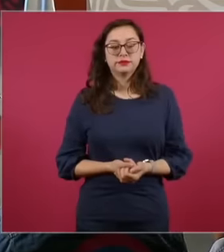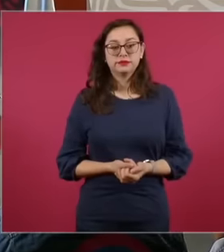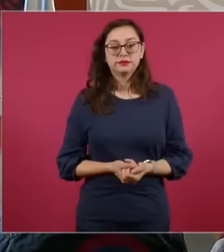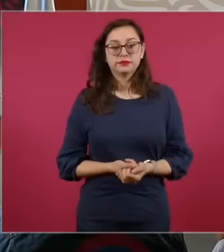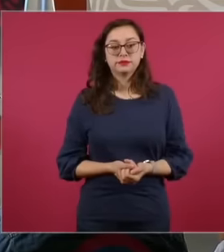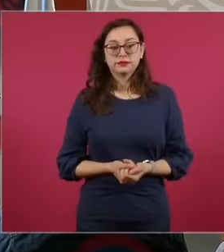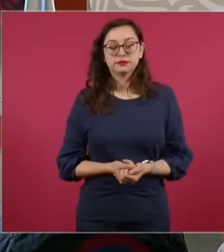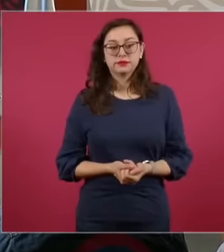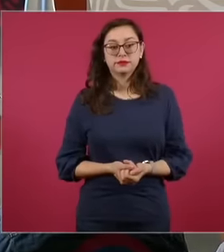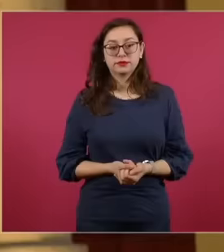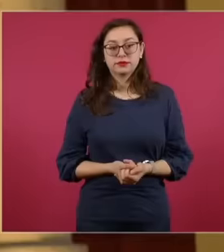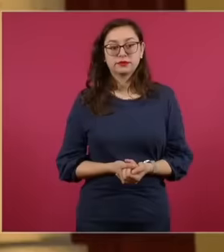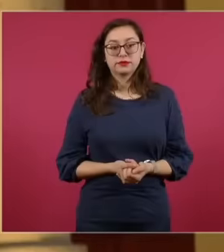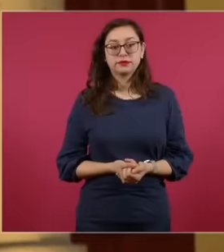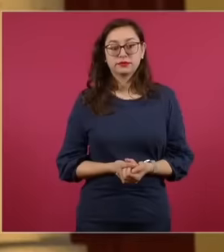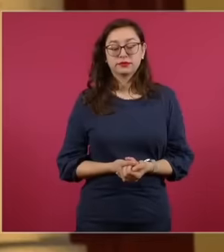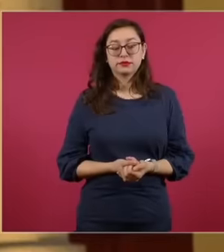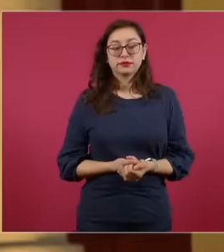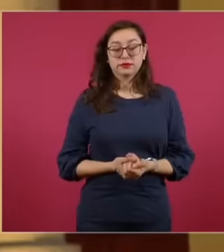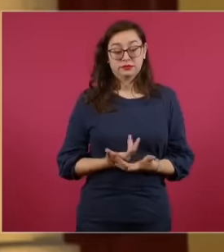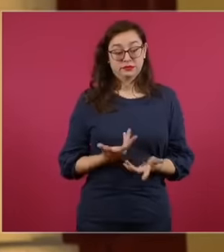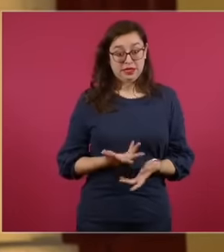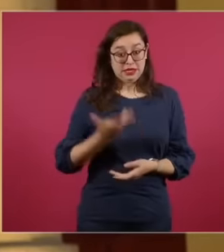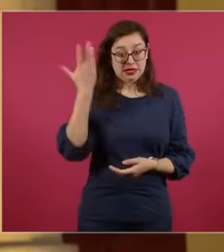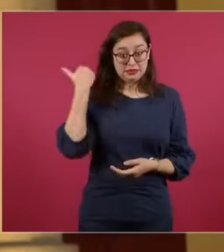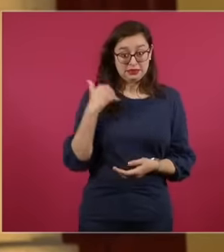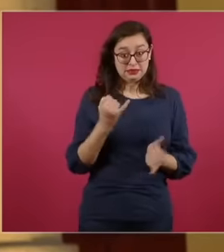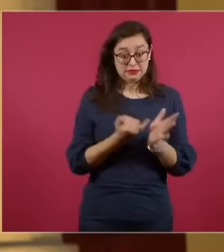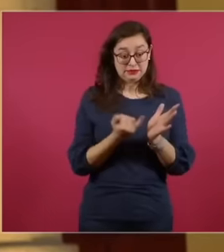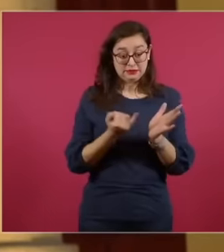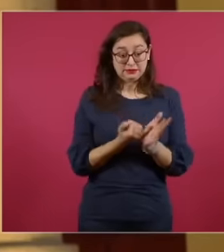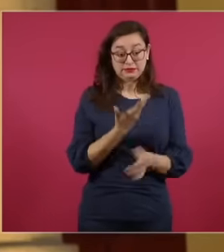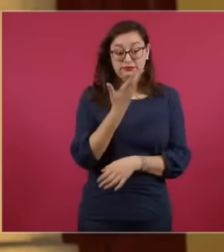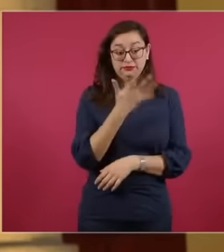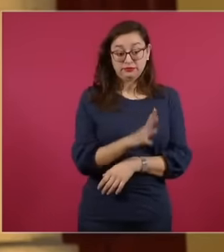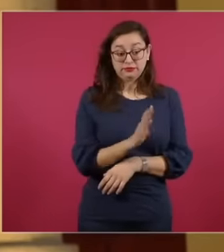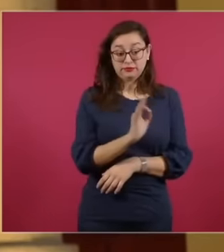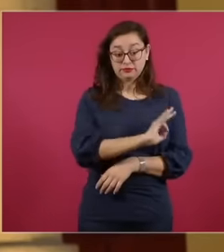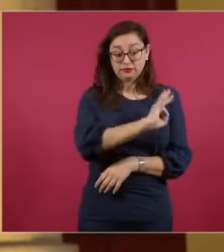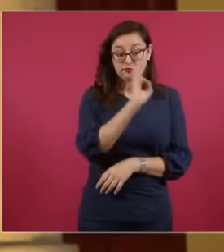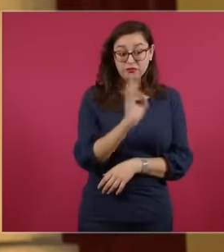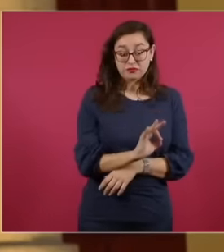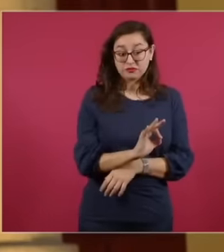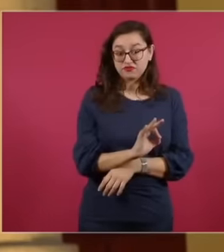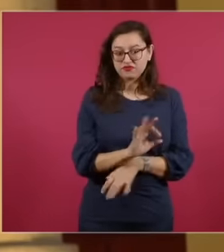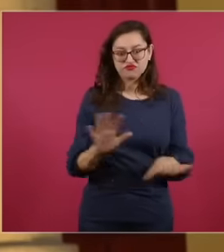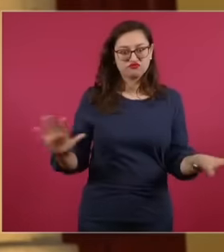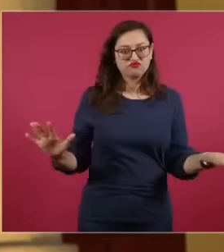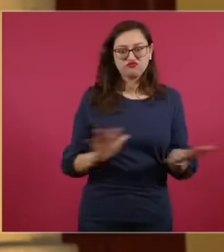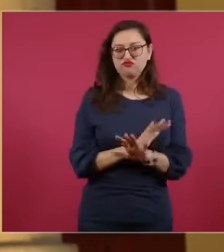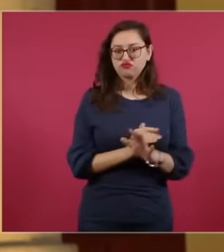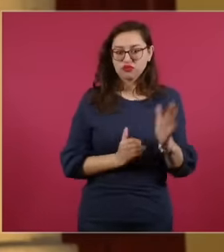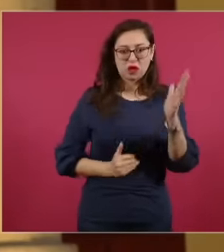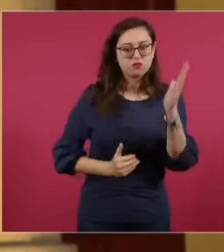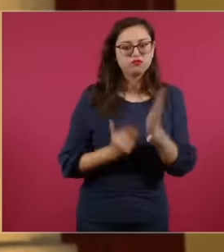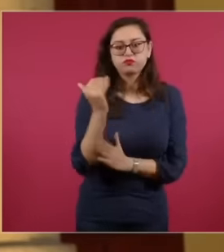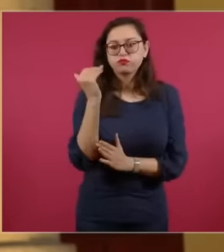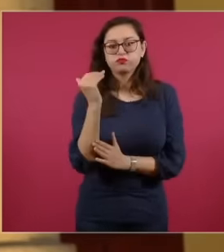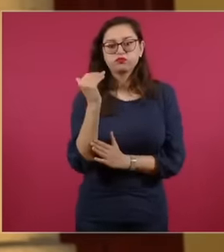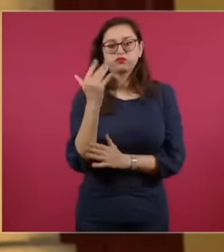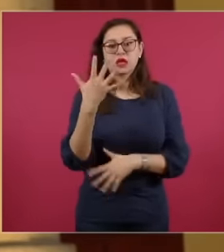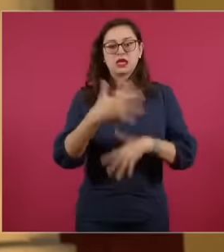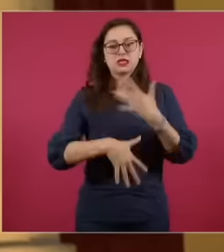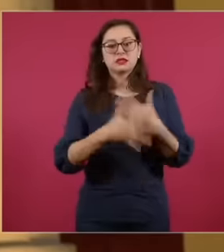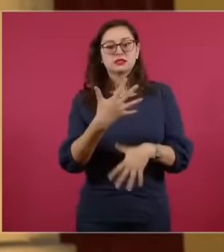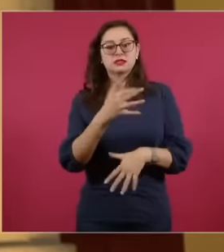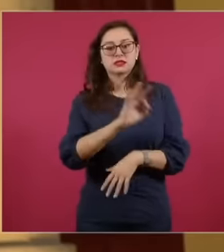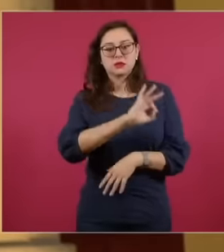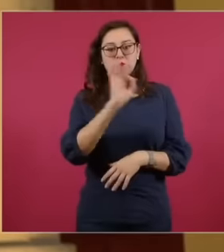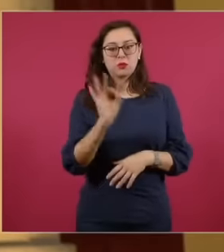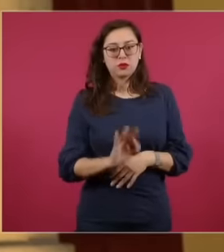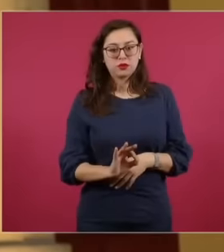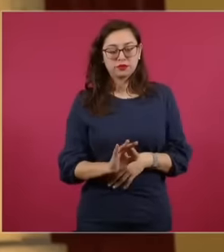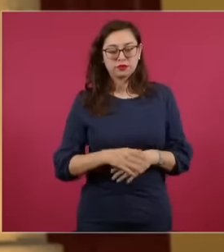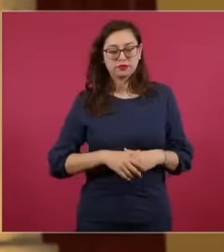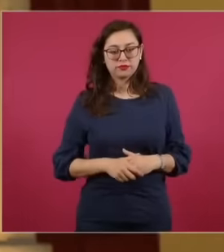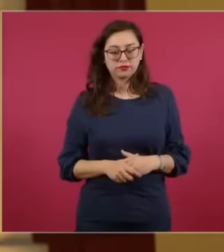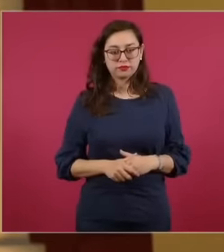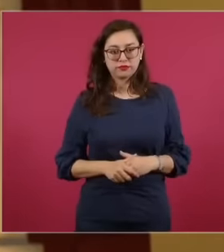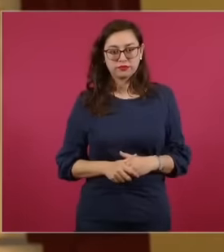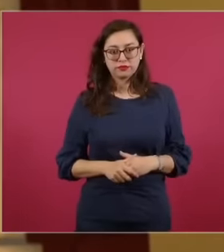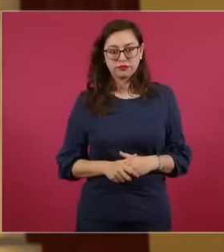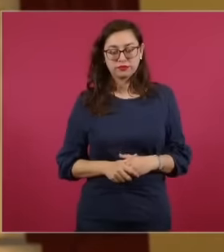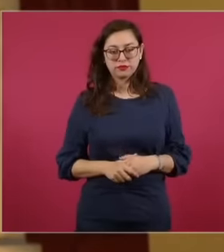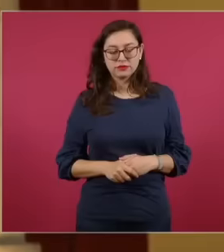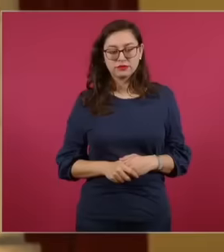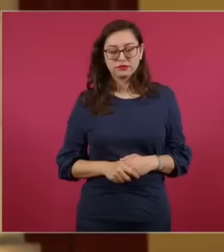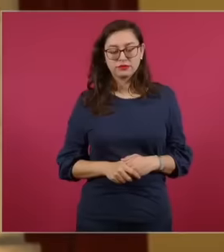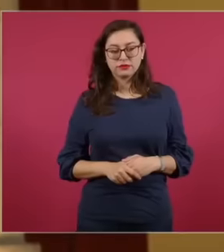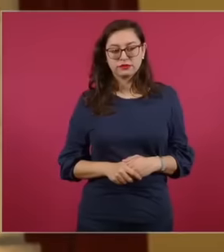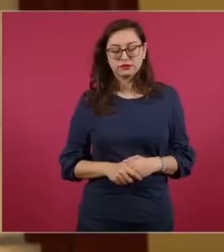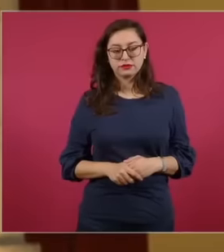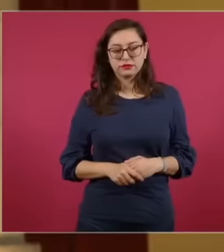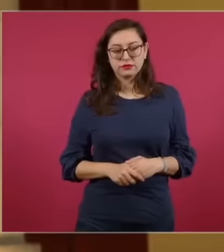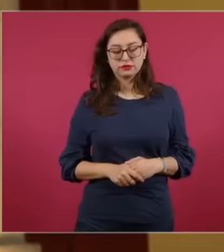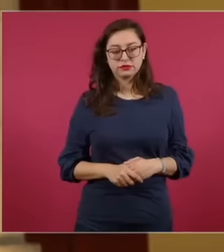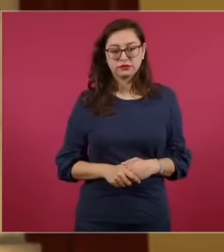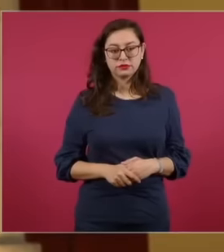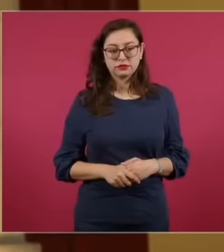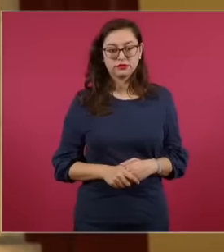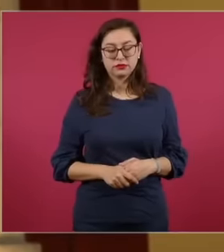from 10 to 15 of the increase in VAT tell me, I mean, then you're going to do this, no, you're going to have